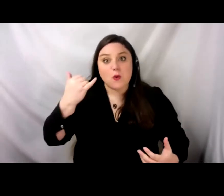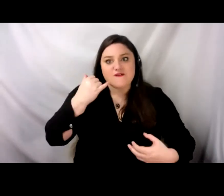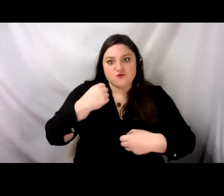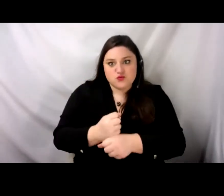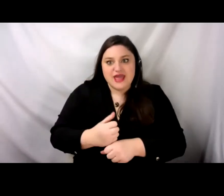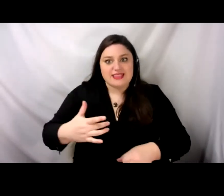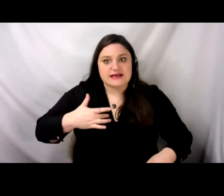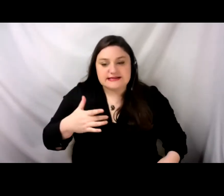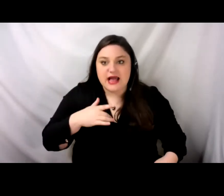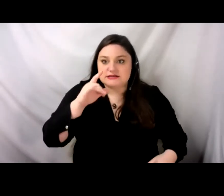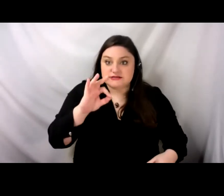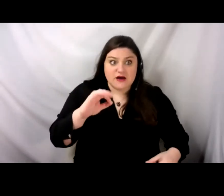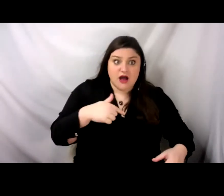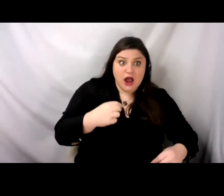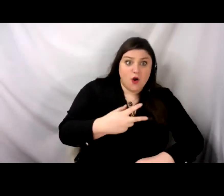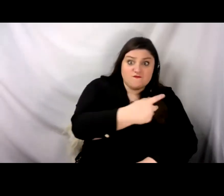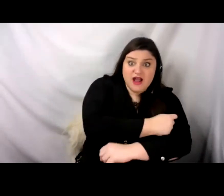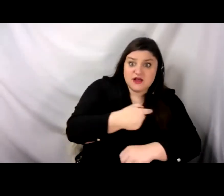of infections by the delta virus.